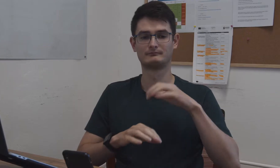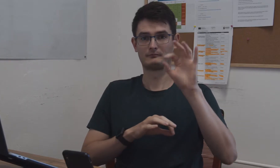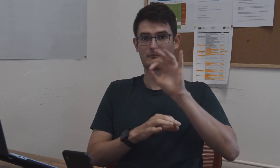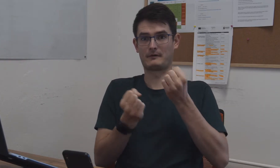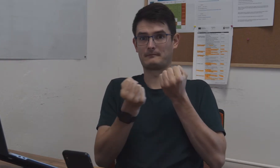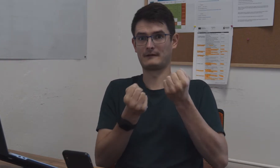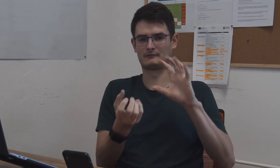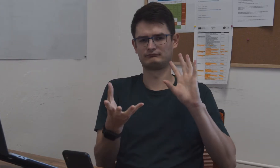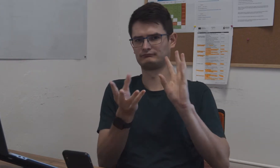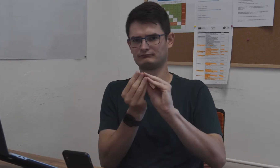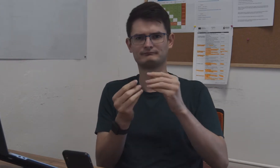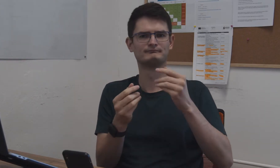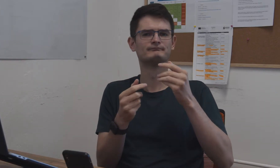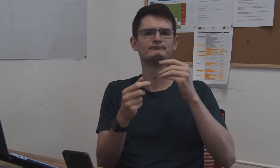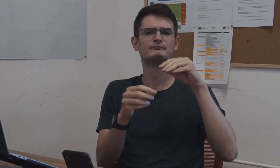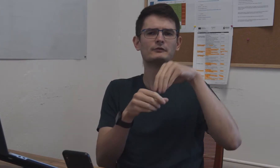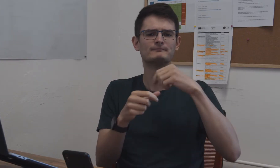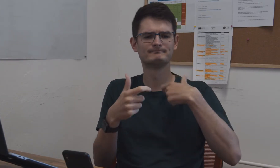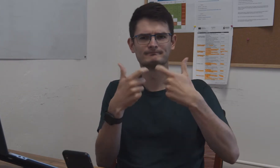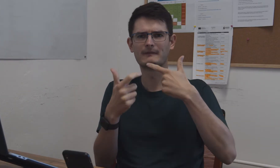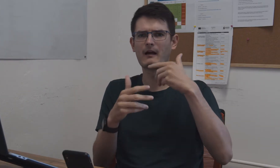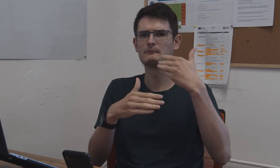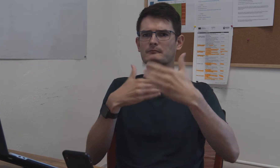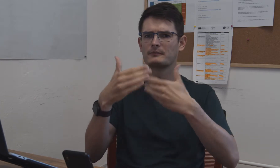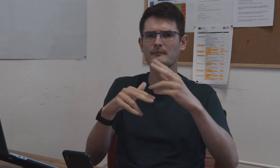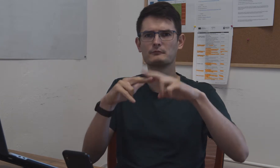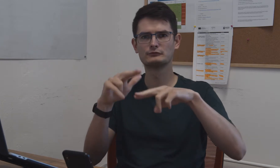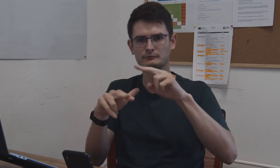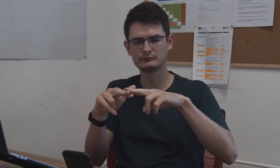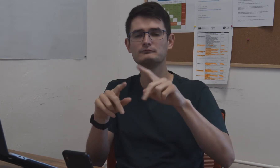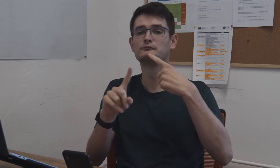What role does the project manager have already said, and how does he proceed.